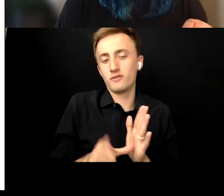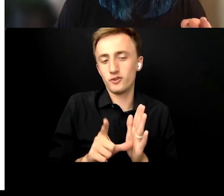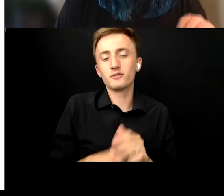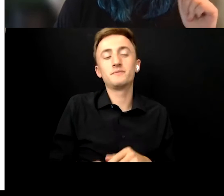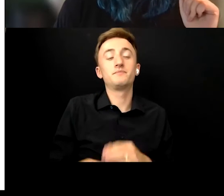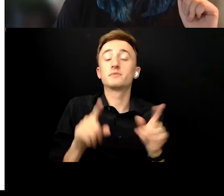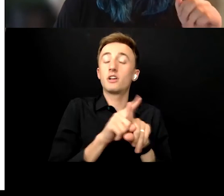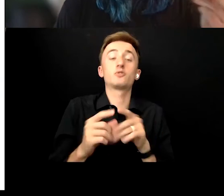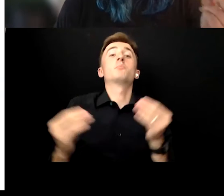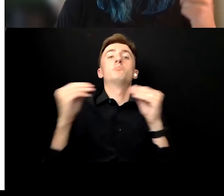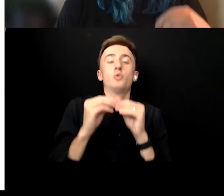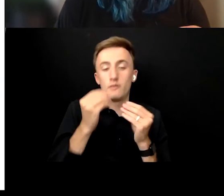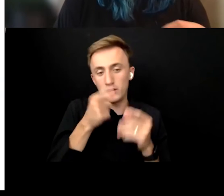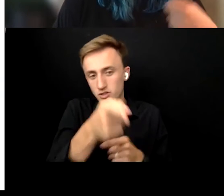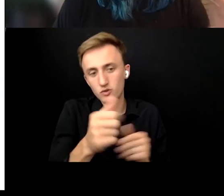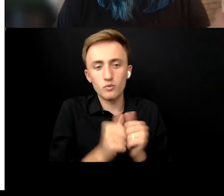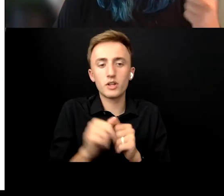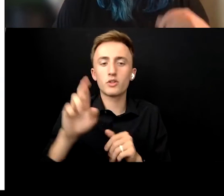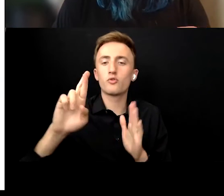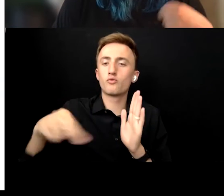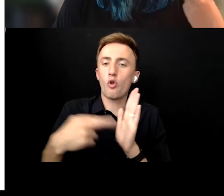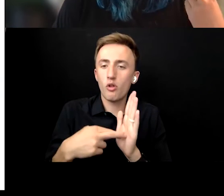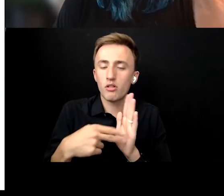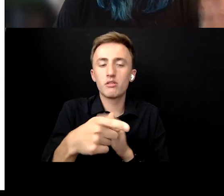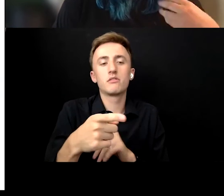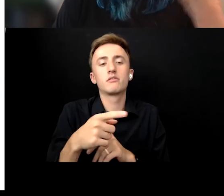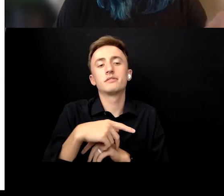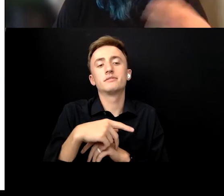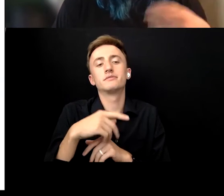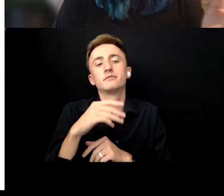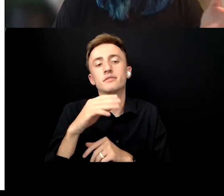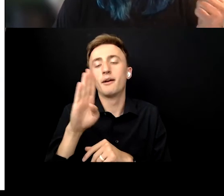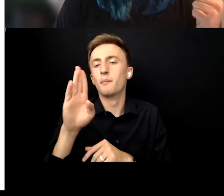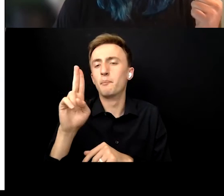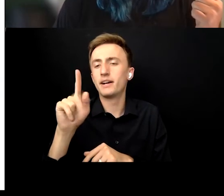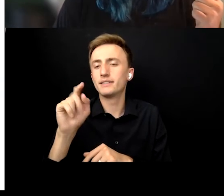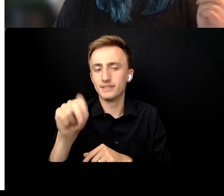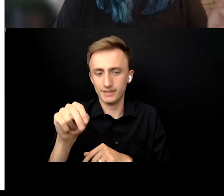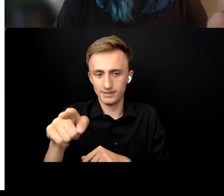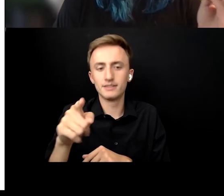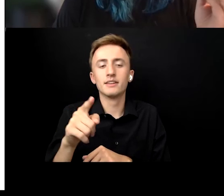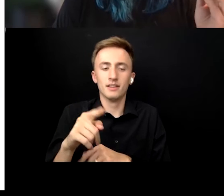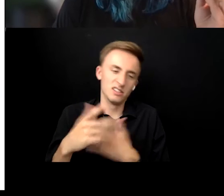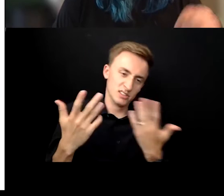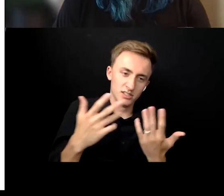more information about role of button invalid user entry which won't be valid here, focus